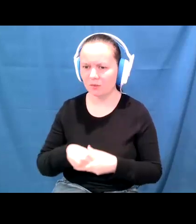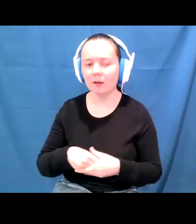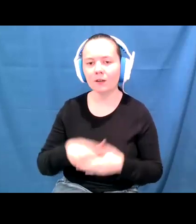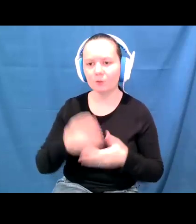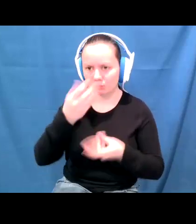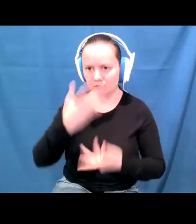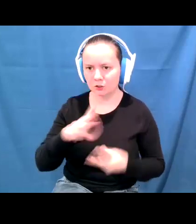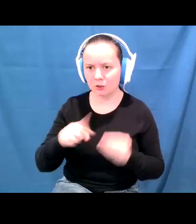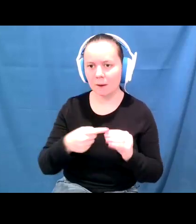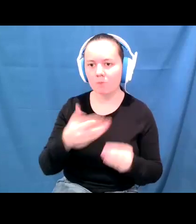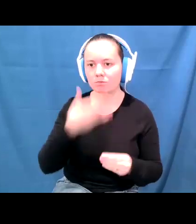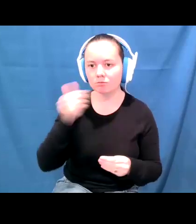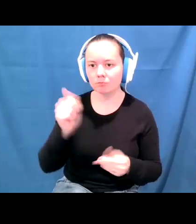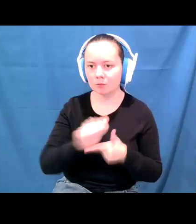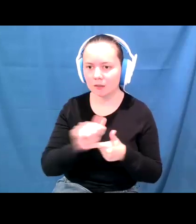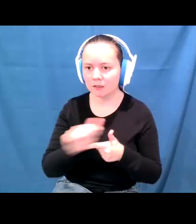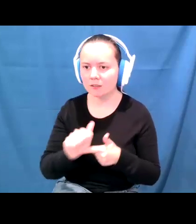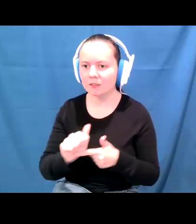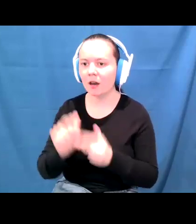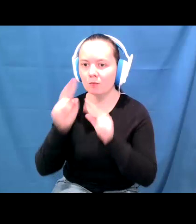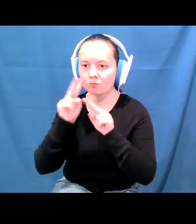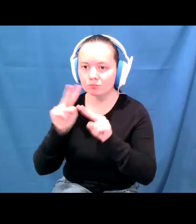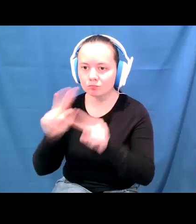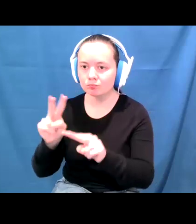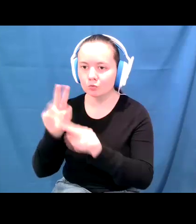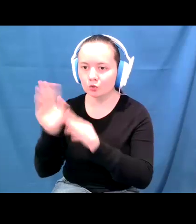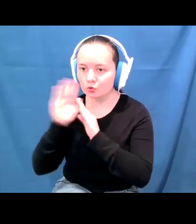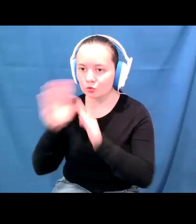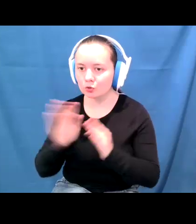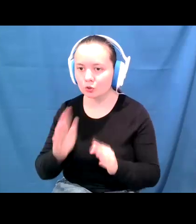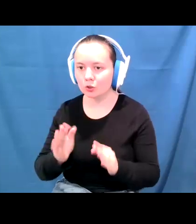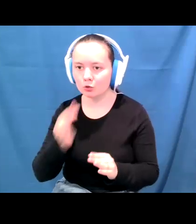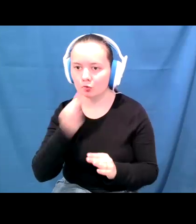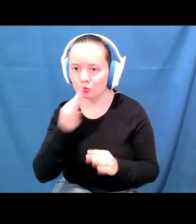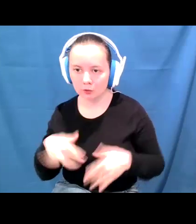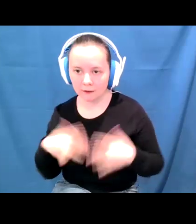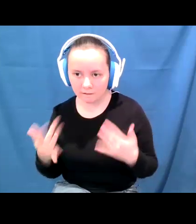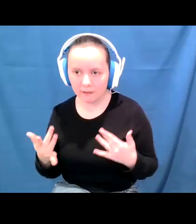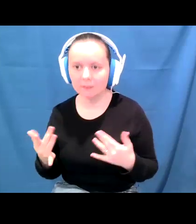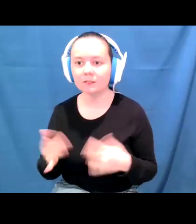promising strategies, upcoming events, webinars, and technical assistance opportunities.